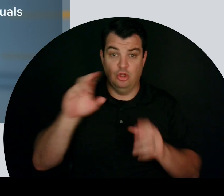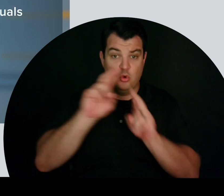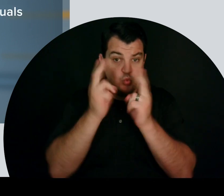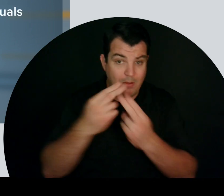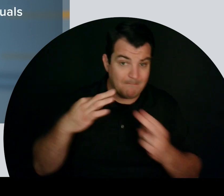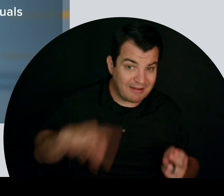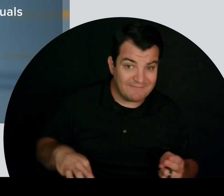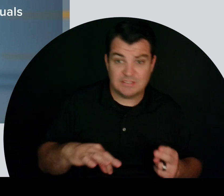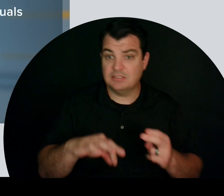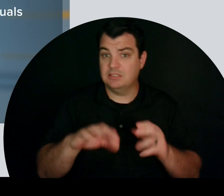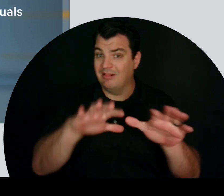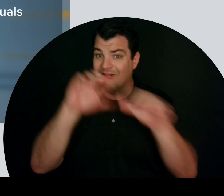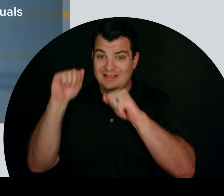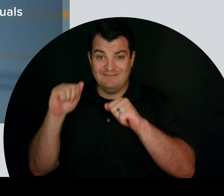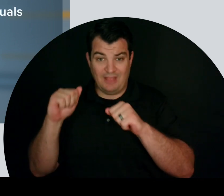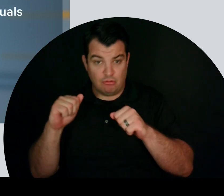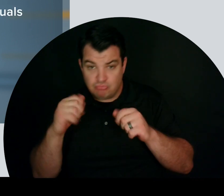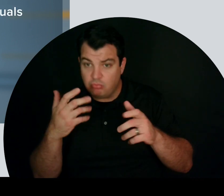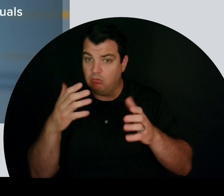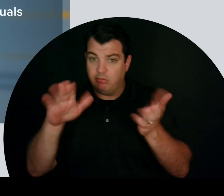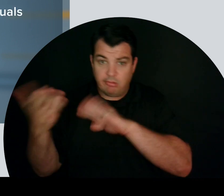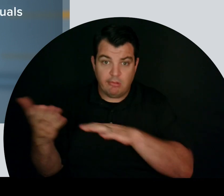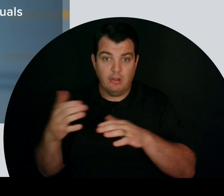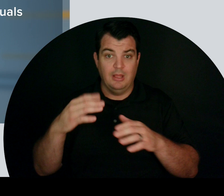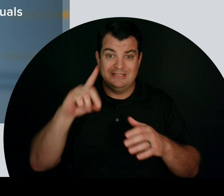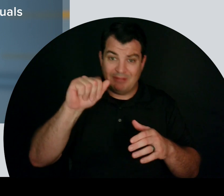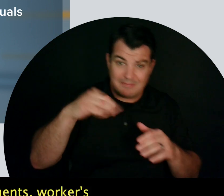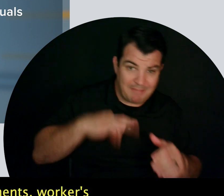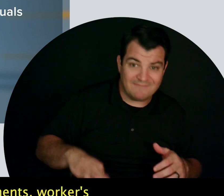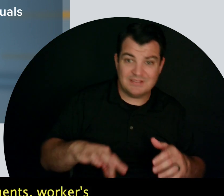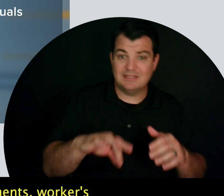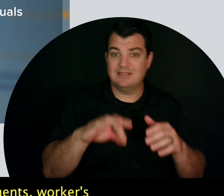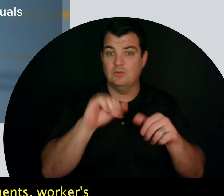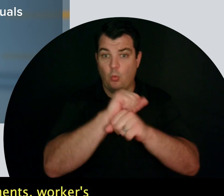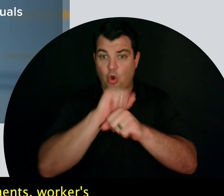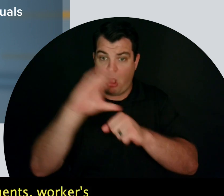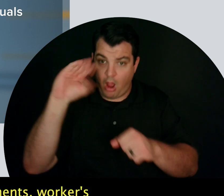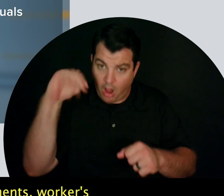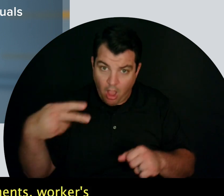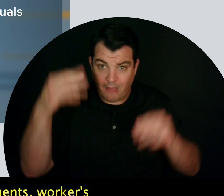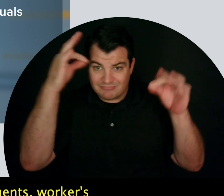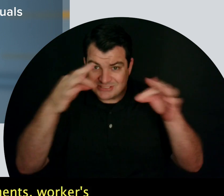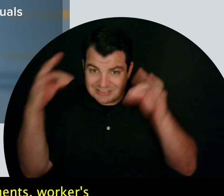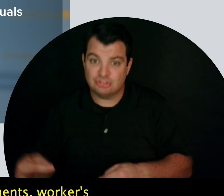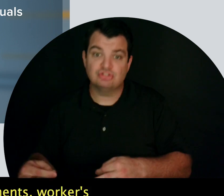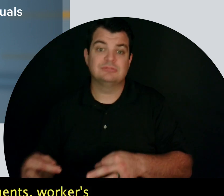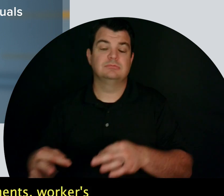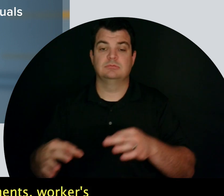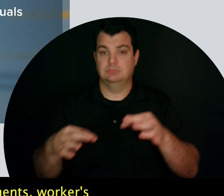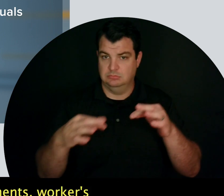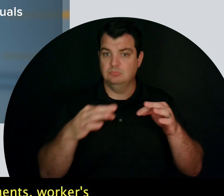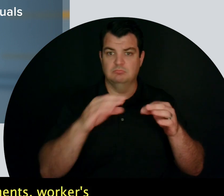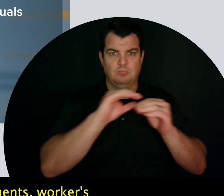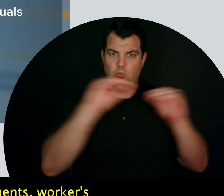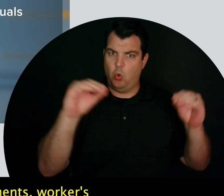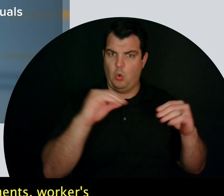employer union benefits such as leave accruals, disability benefits statements, worker's compensation decision,